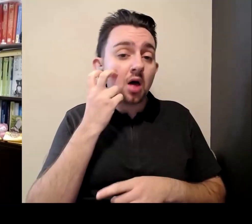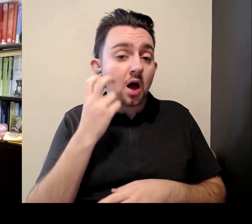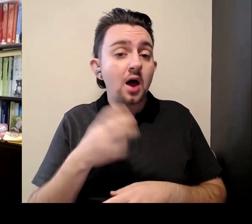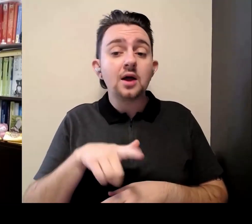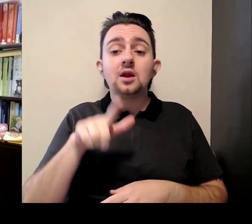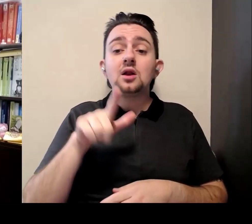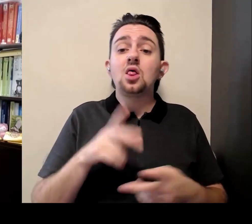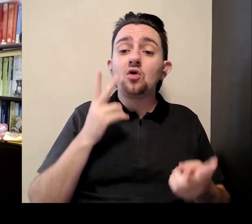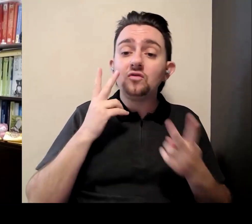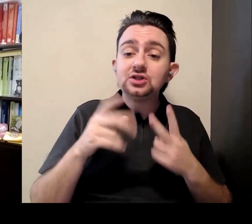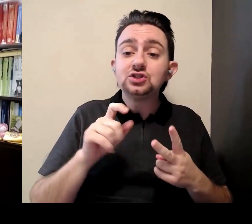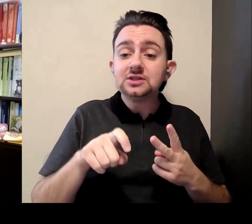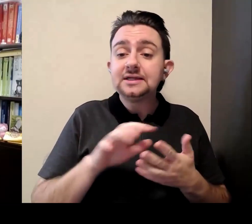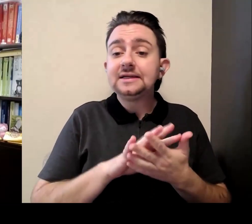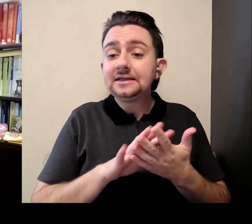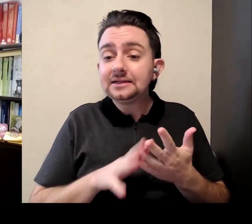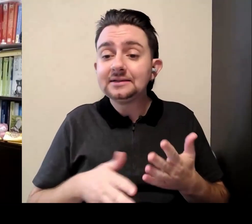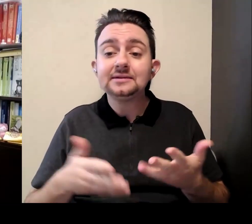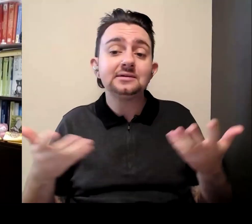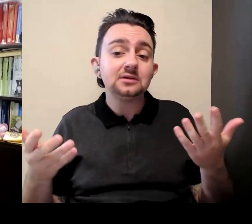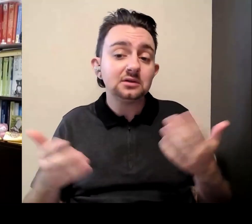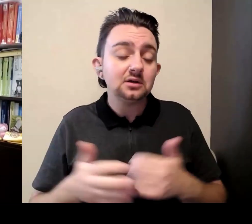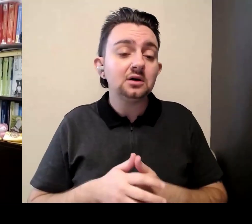There are many different things and I do want to keep it short.